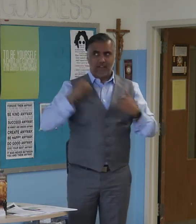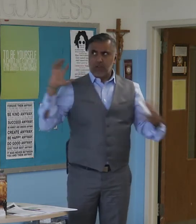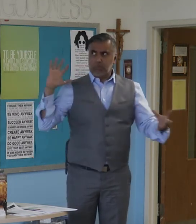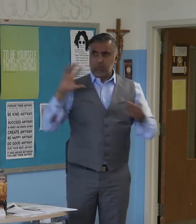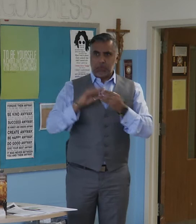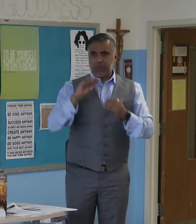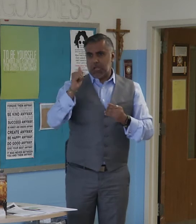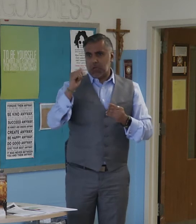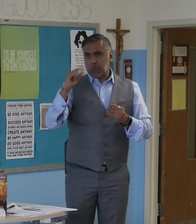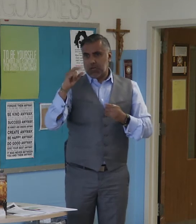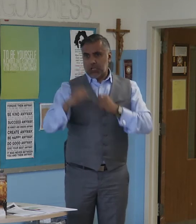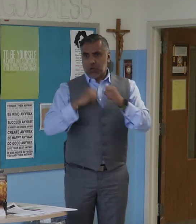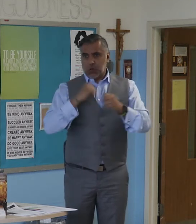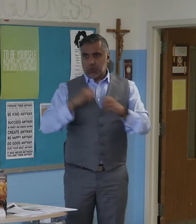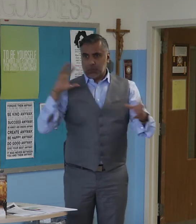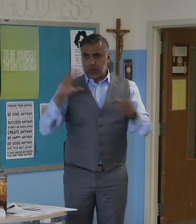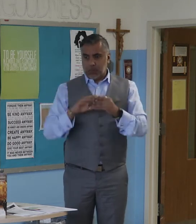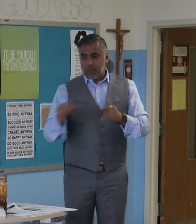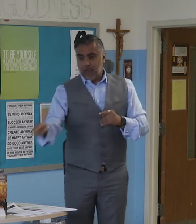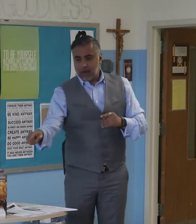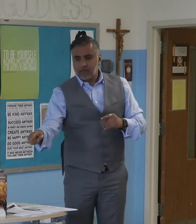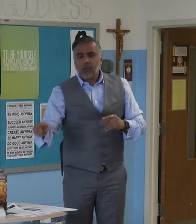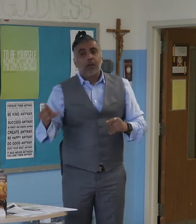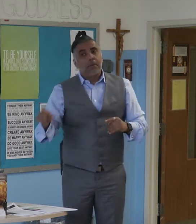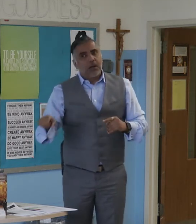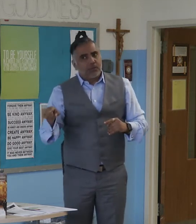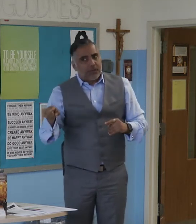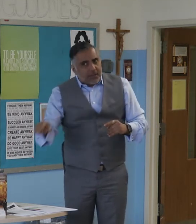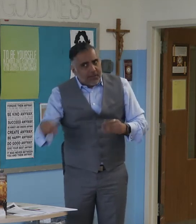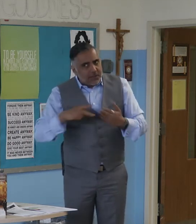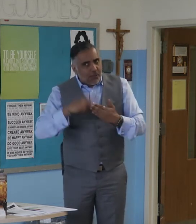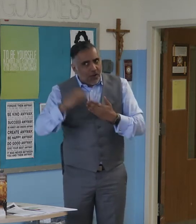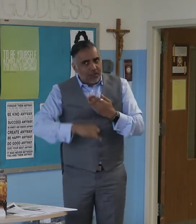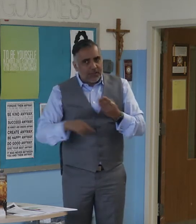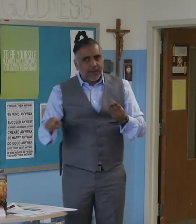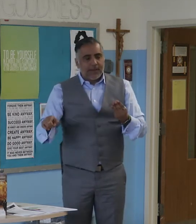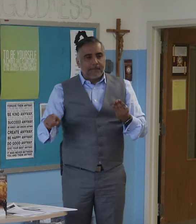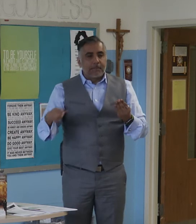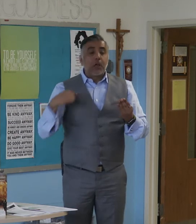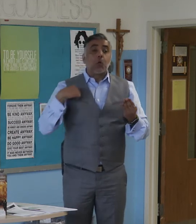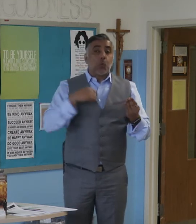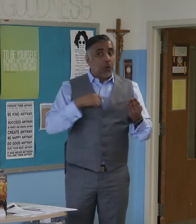years. Unfortunately, with this project we would have included a chapter on